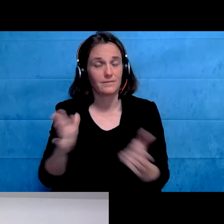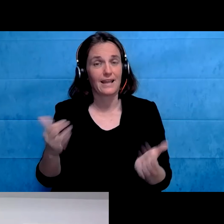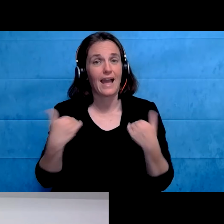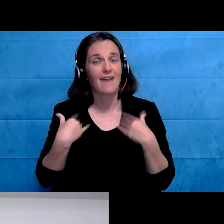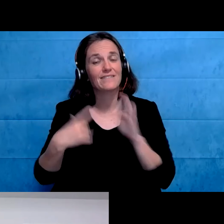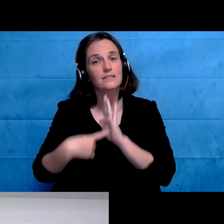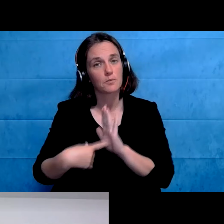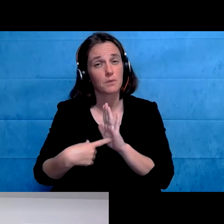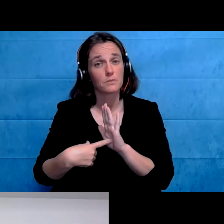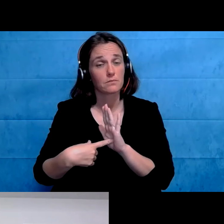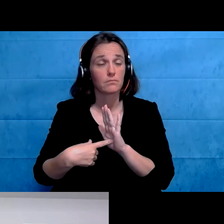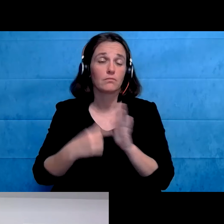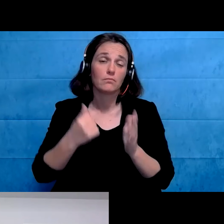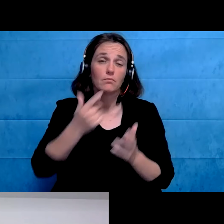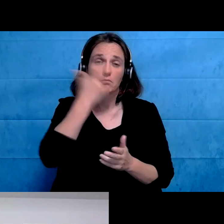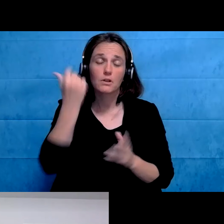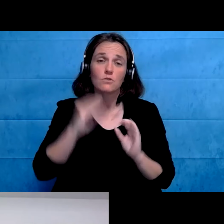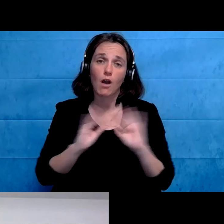because obviously, we're not exempt.